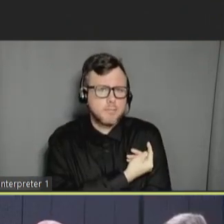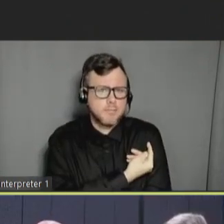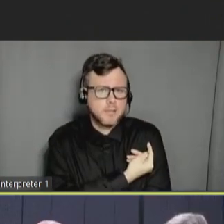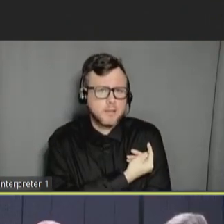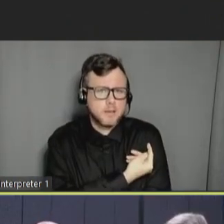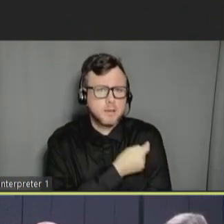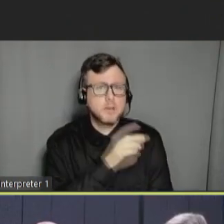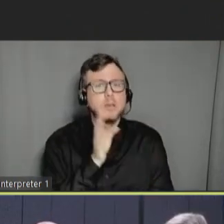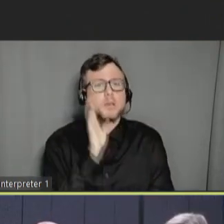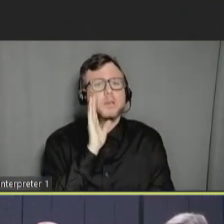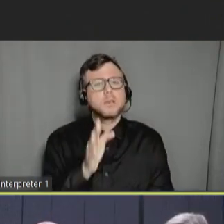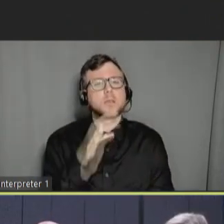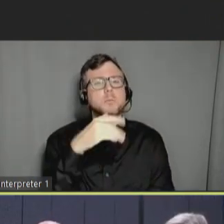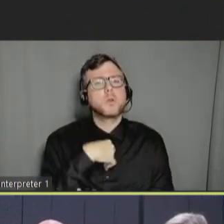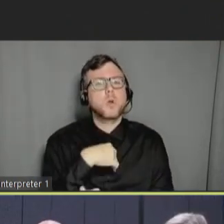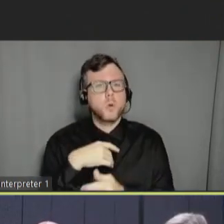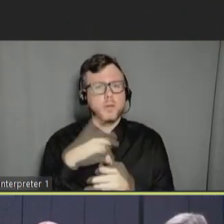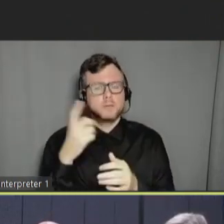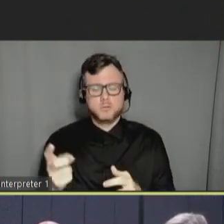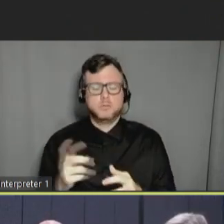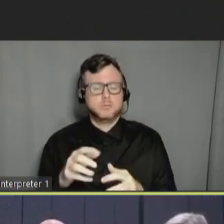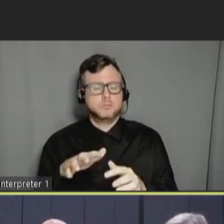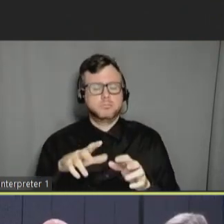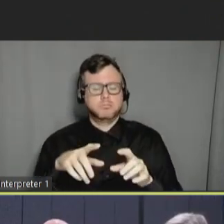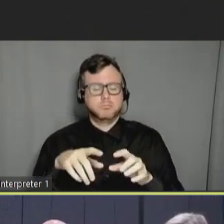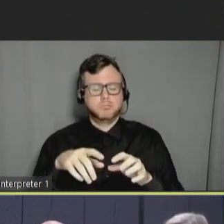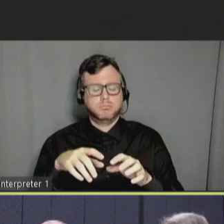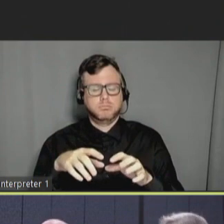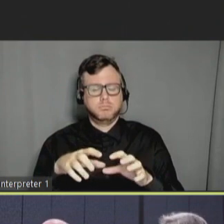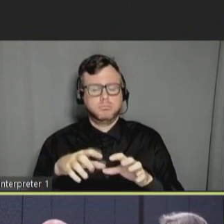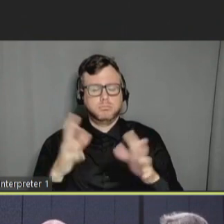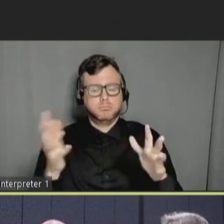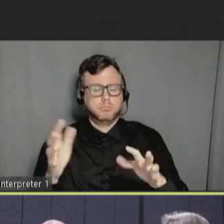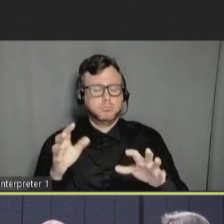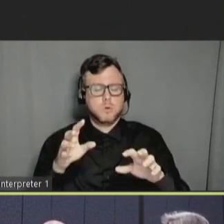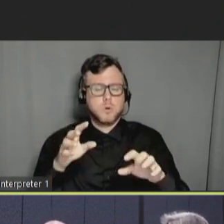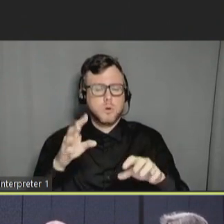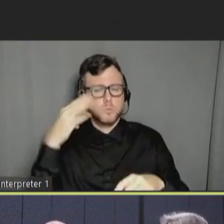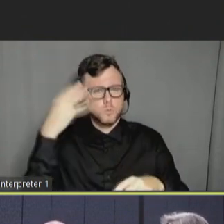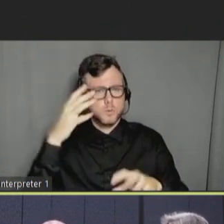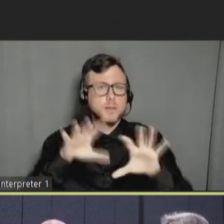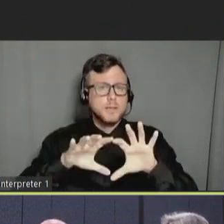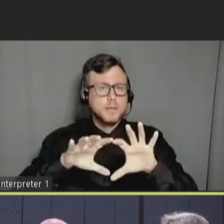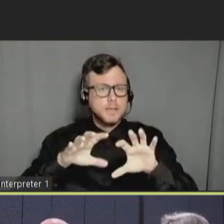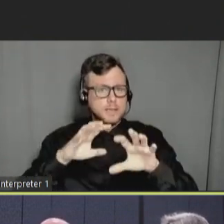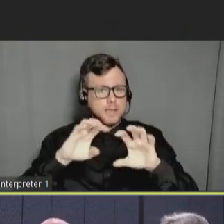going into an inflamed environment, maybe globally versus in certain areas,